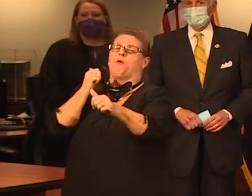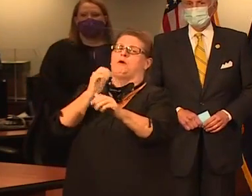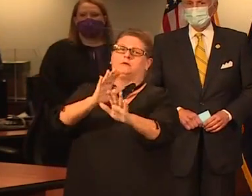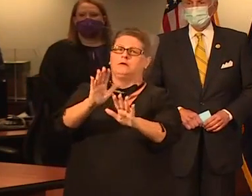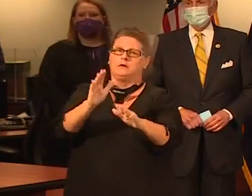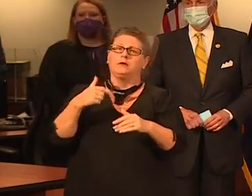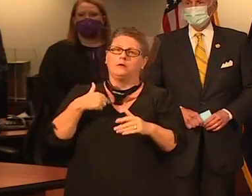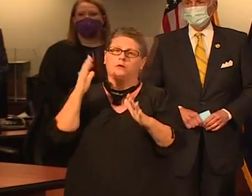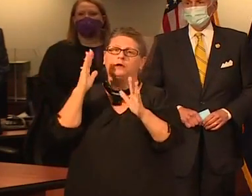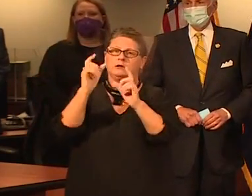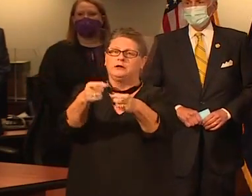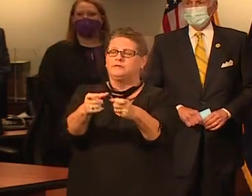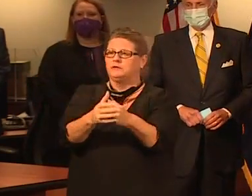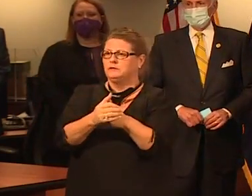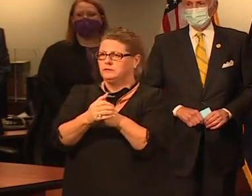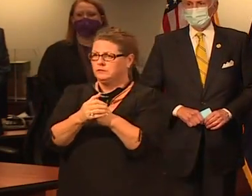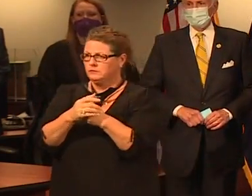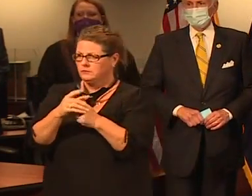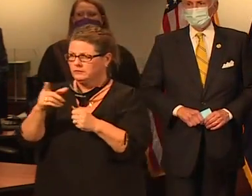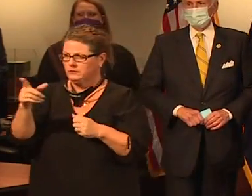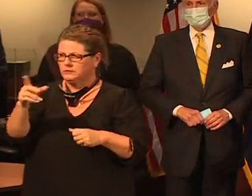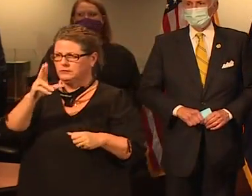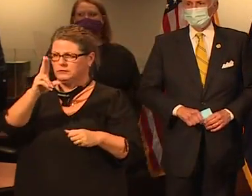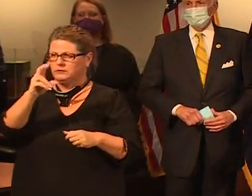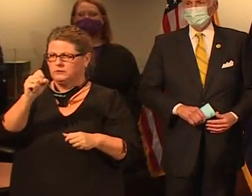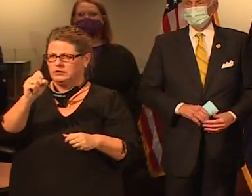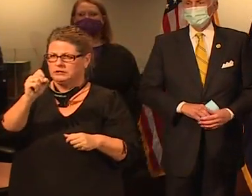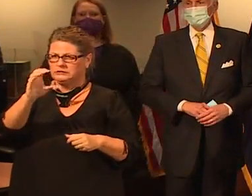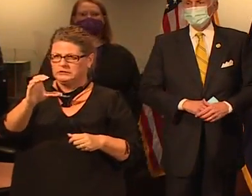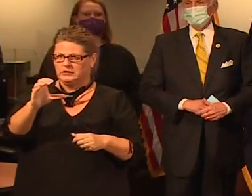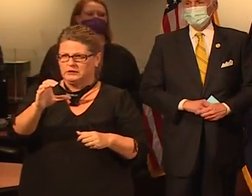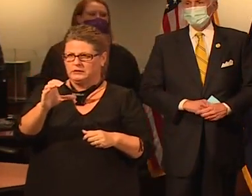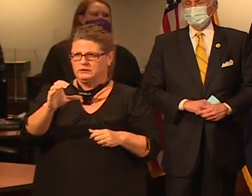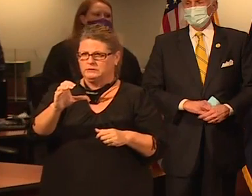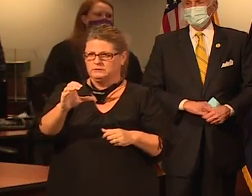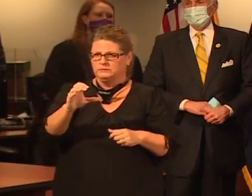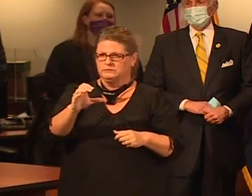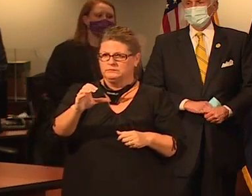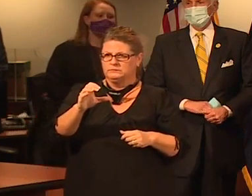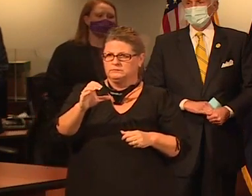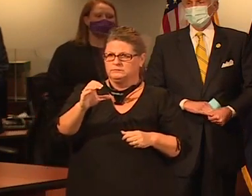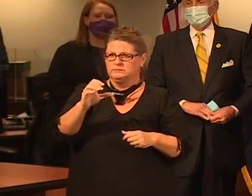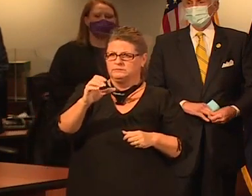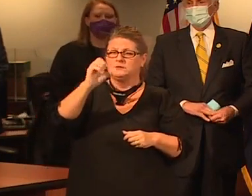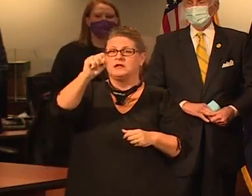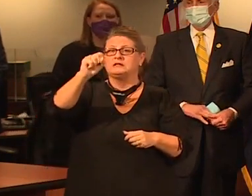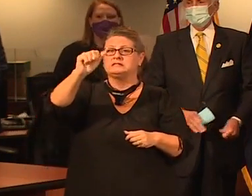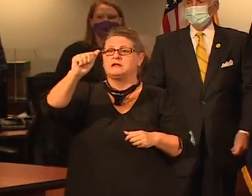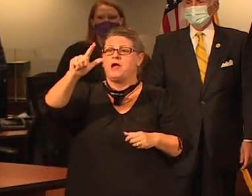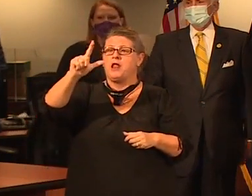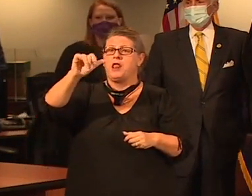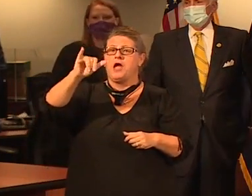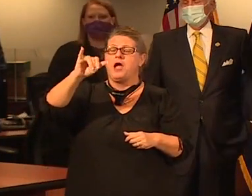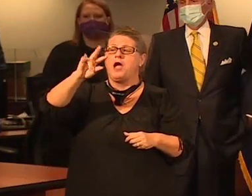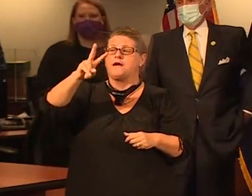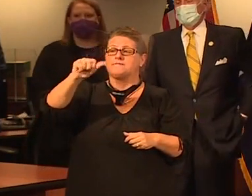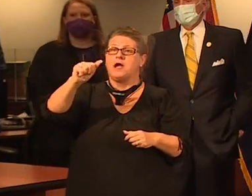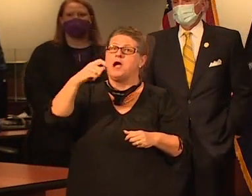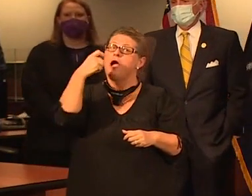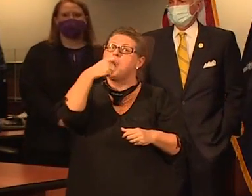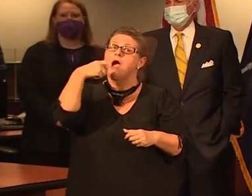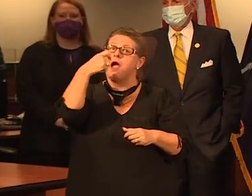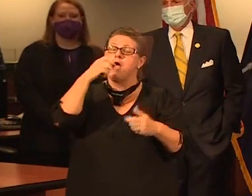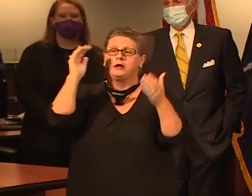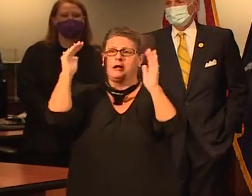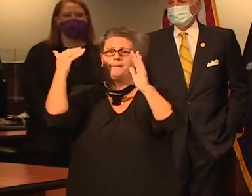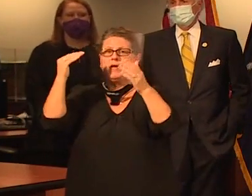DIRECTOR TAYLOR I HAVE A QUESTION ABOUT SALIVA TESTING WE HAVE SEEN IT ROLLED OUT SUCCESSFULLY ON USC CAMPUS TESTING A LARGE NUMBER OF NUTT STUDENTS ARE